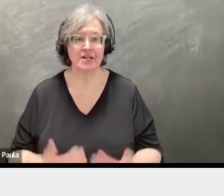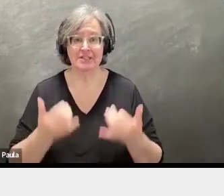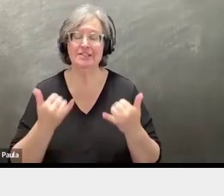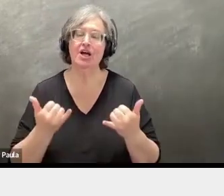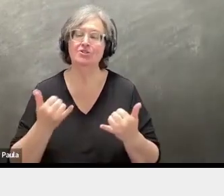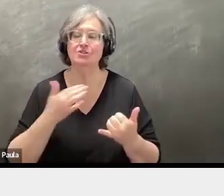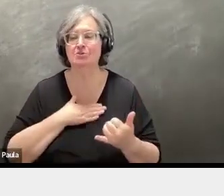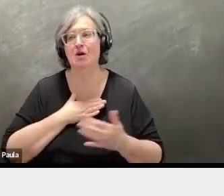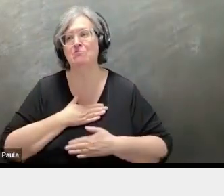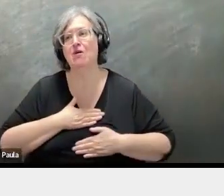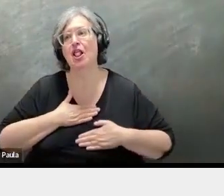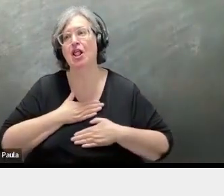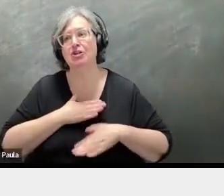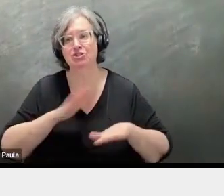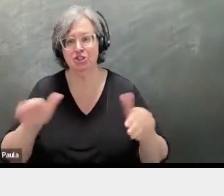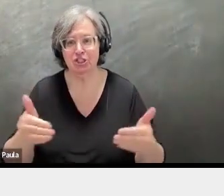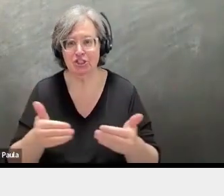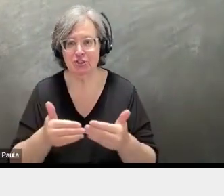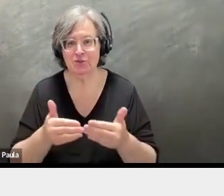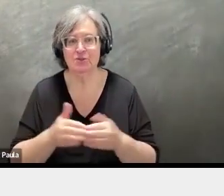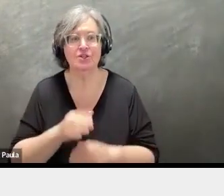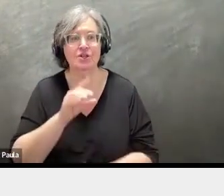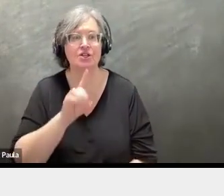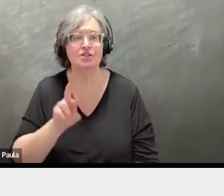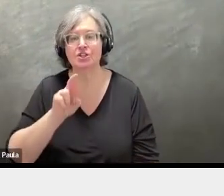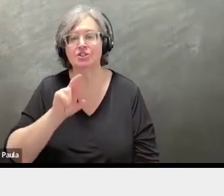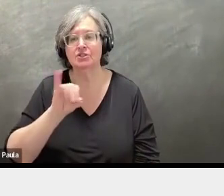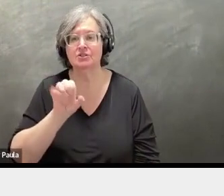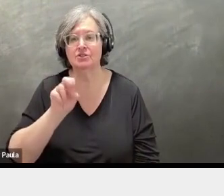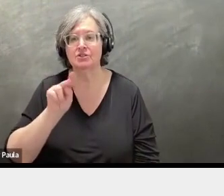pleasure to introduce Dr Jennifer Johnson, Acting